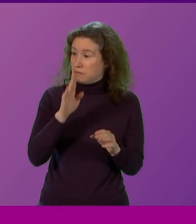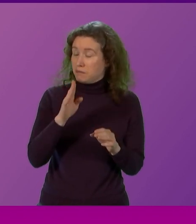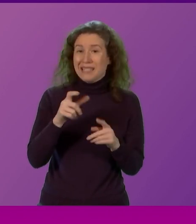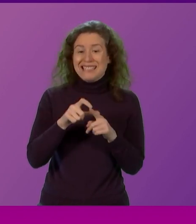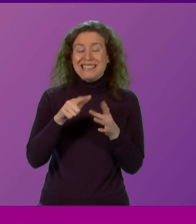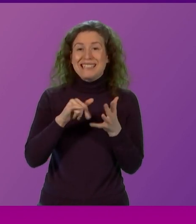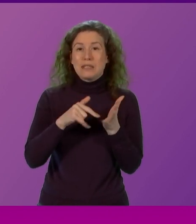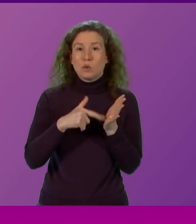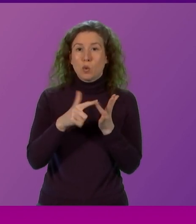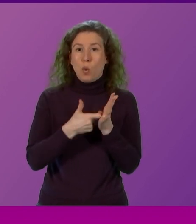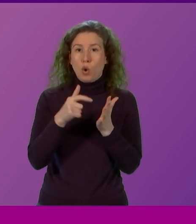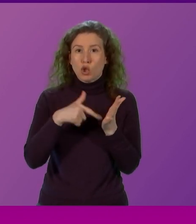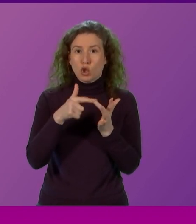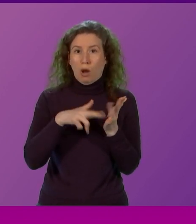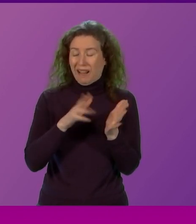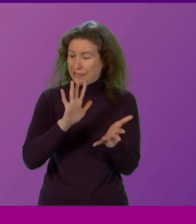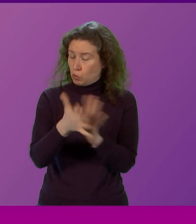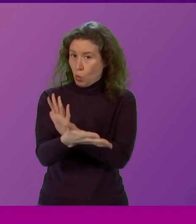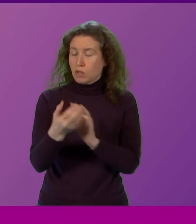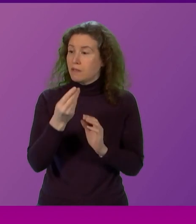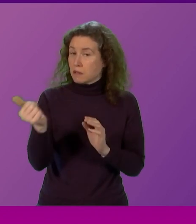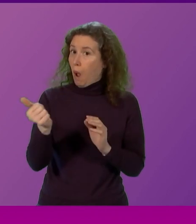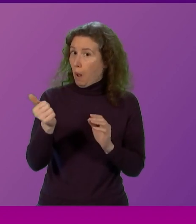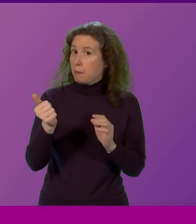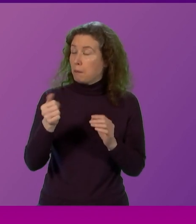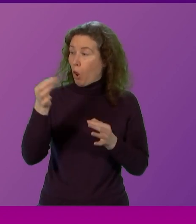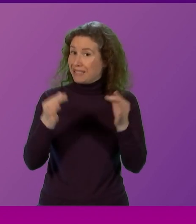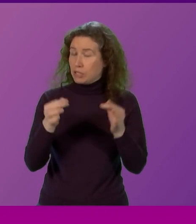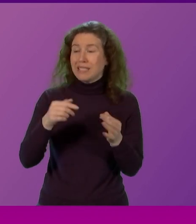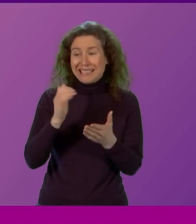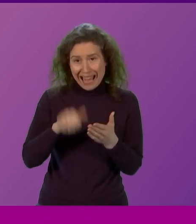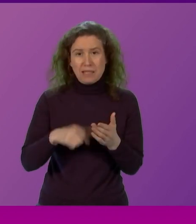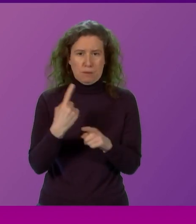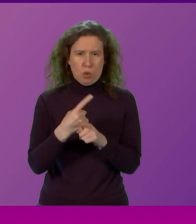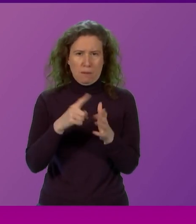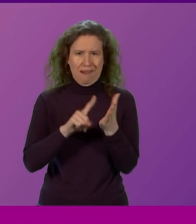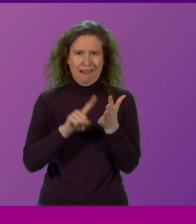distortion of some Opposition politicians. Yes, I am talking about Alister Jack in particular.